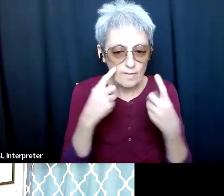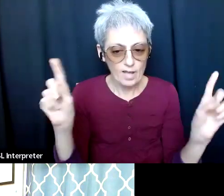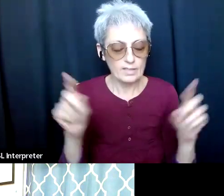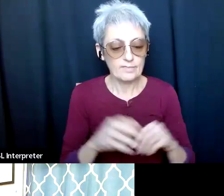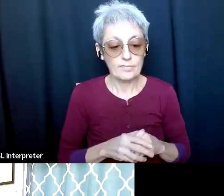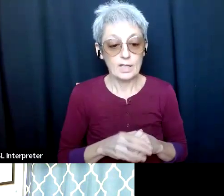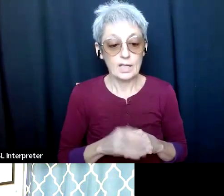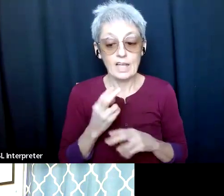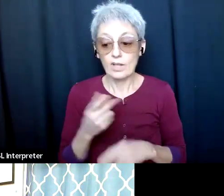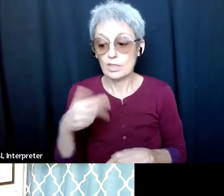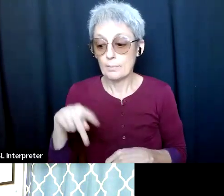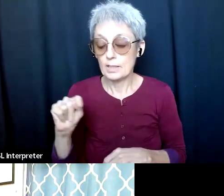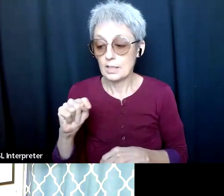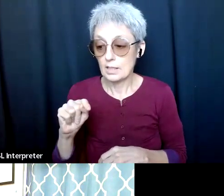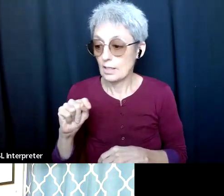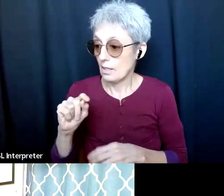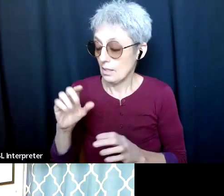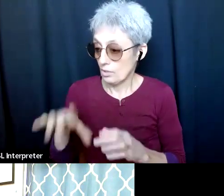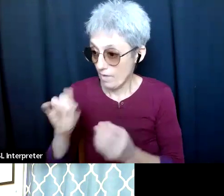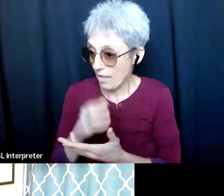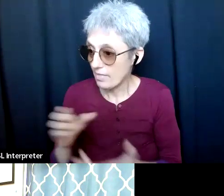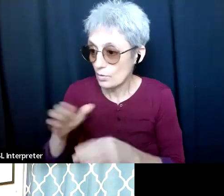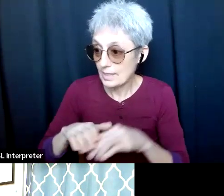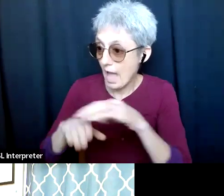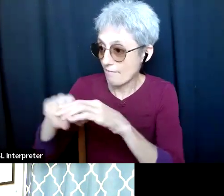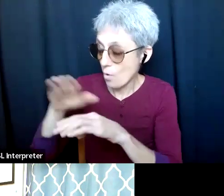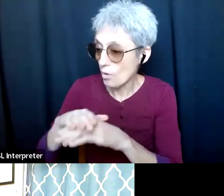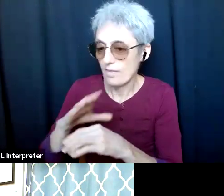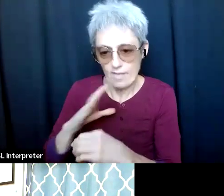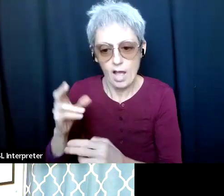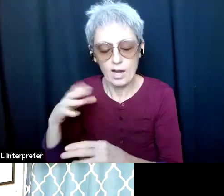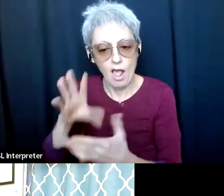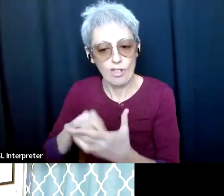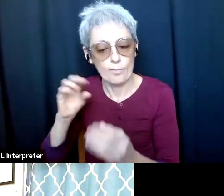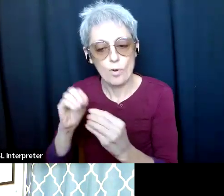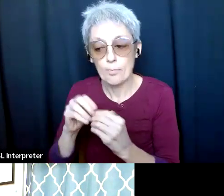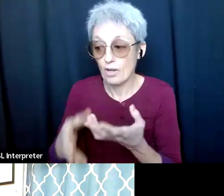we typically manipulate the perceptual onsets